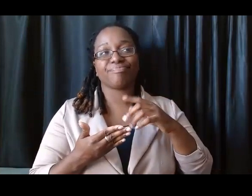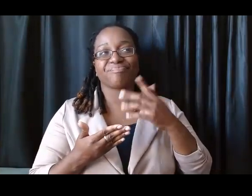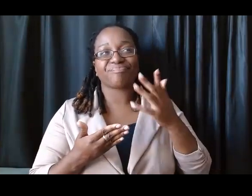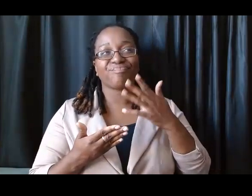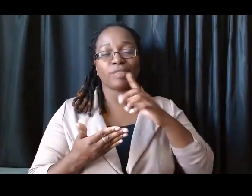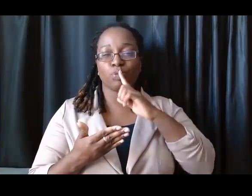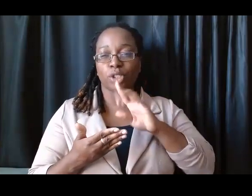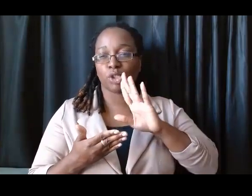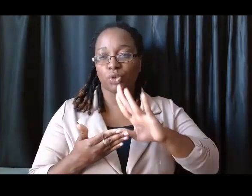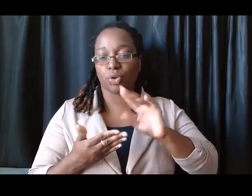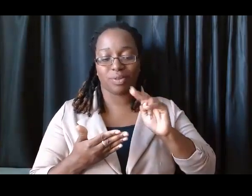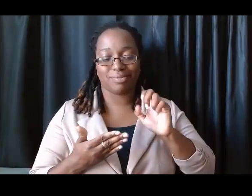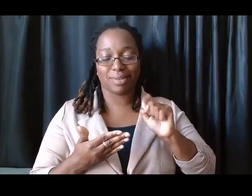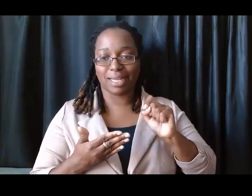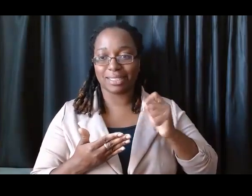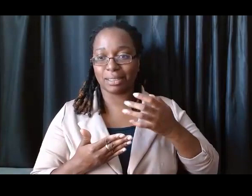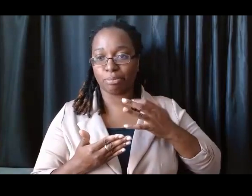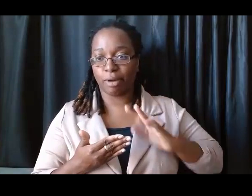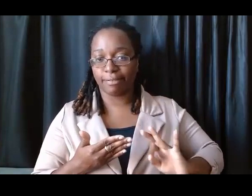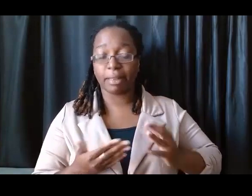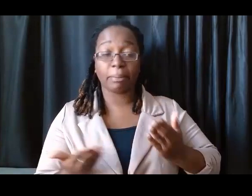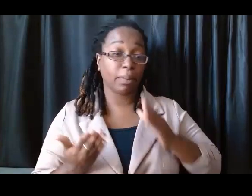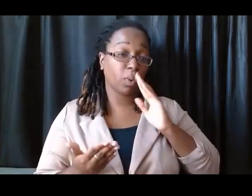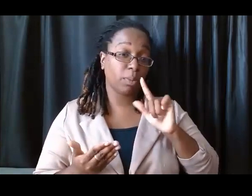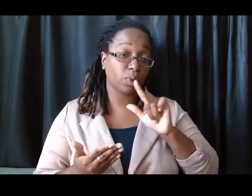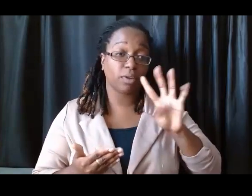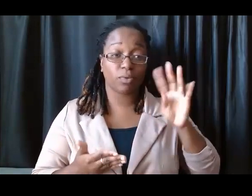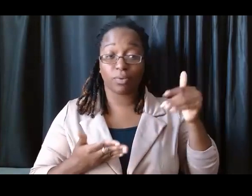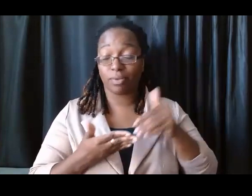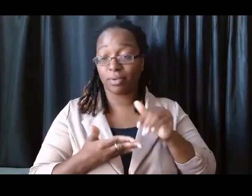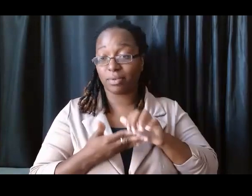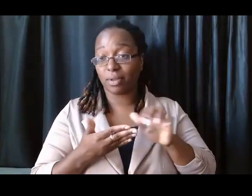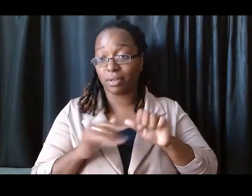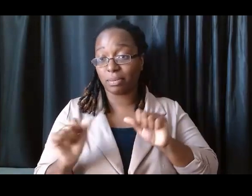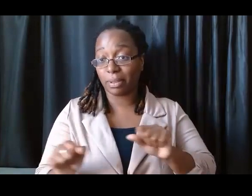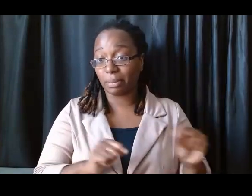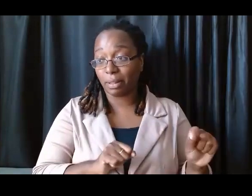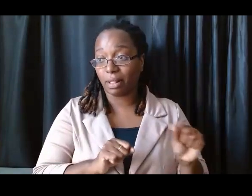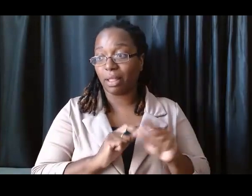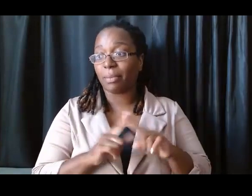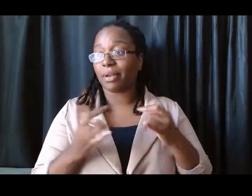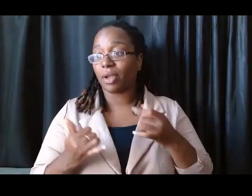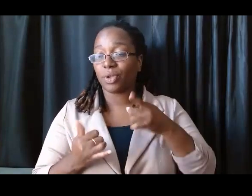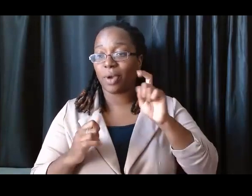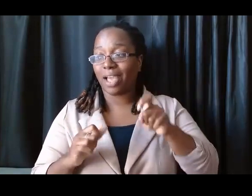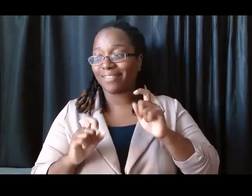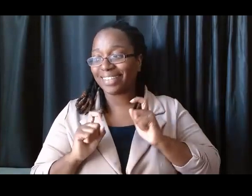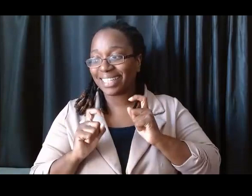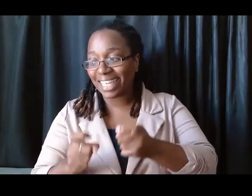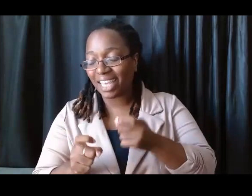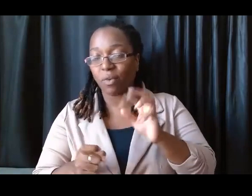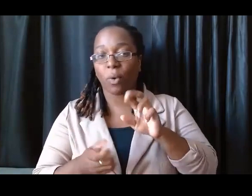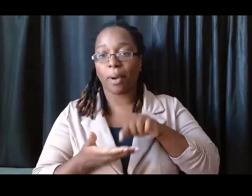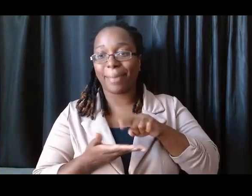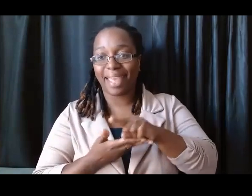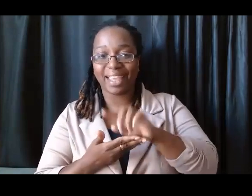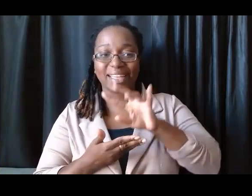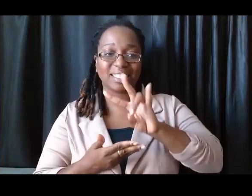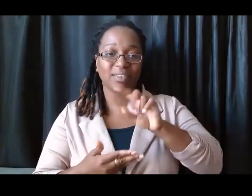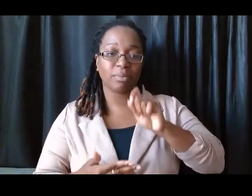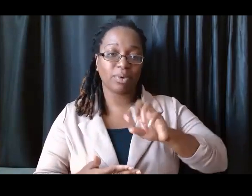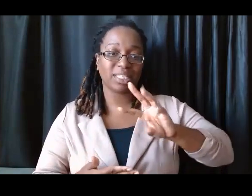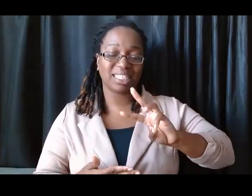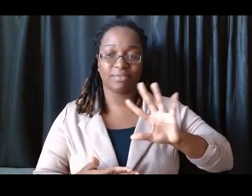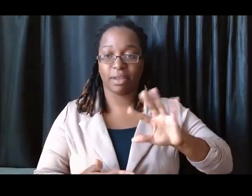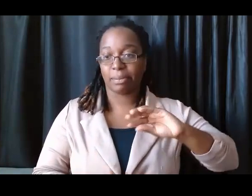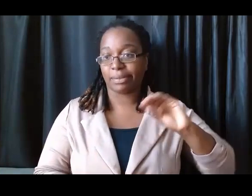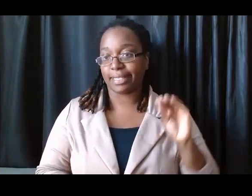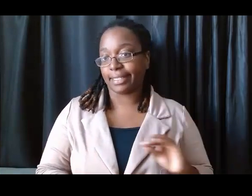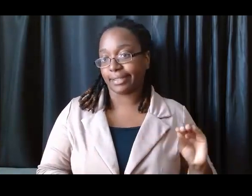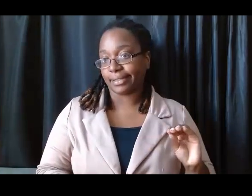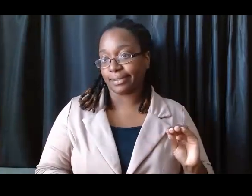Your net profit it might be $24,000, but you have to give, you have to pay 7.65% of that extra in social security tax